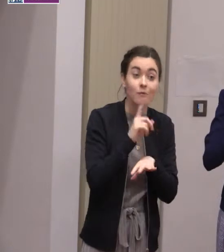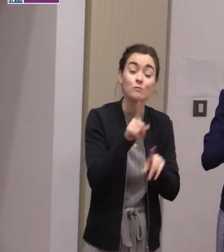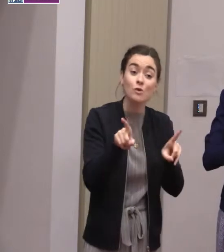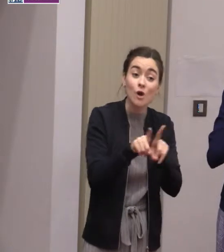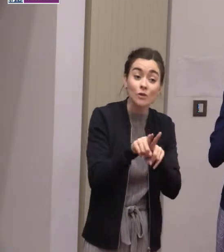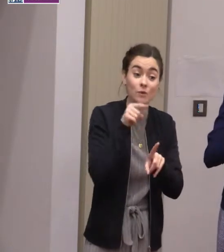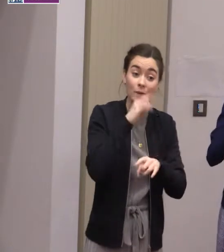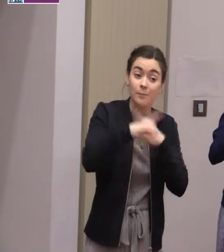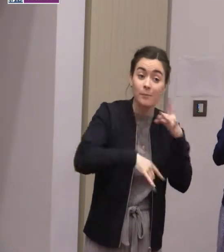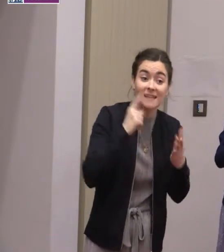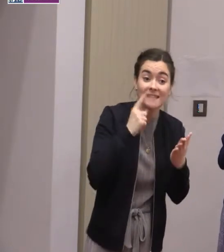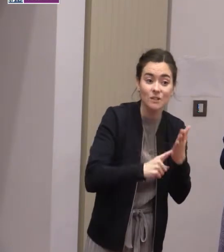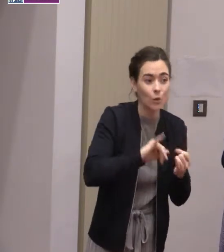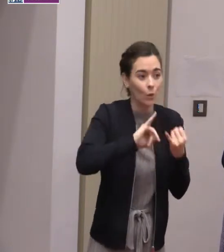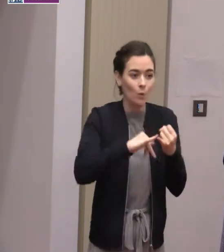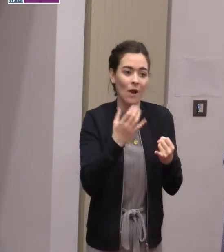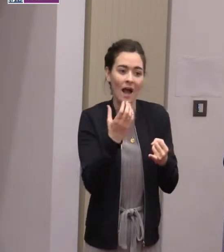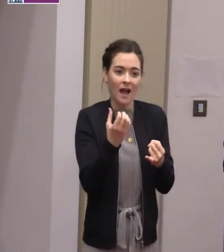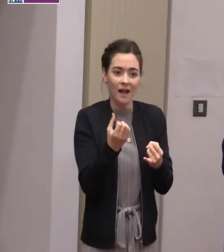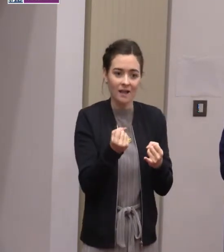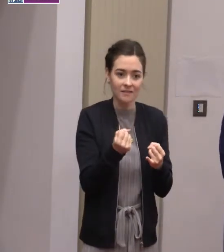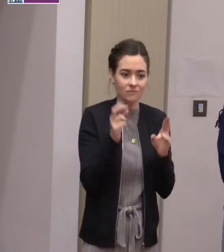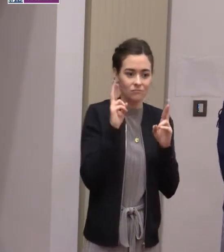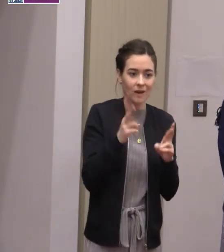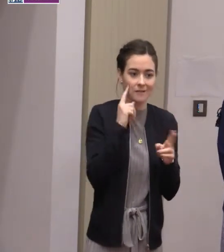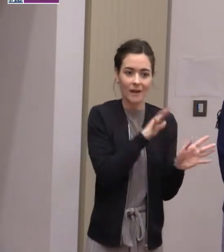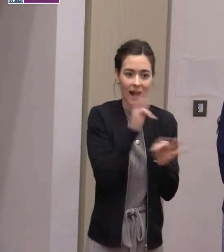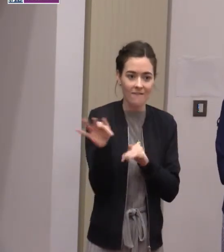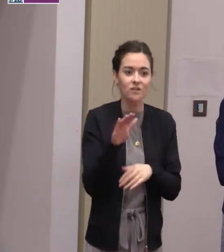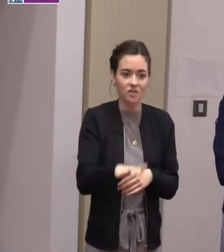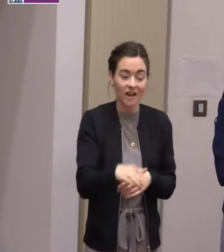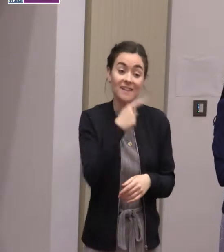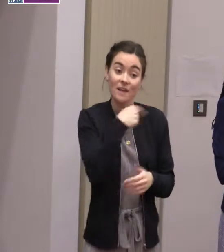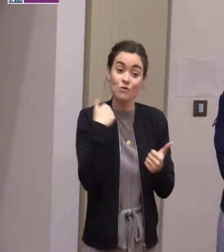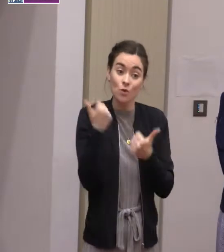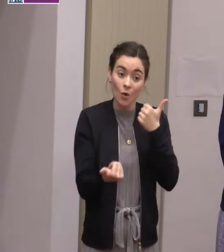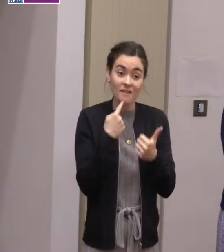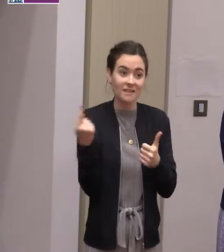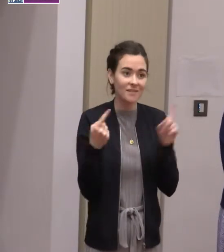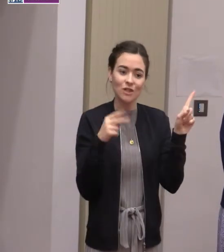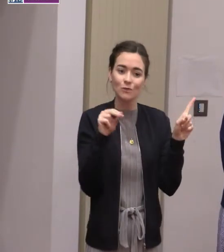as soon as custody of the child, the court is saying that she has no regular income,